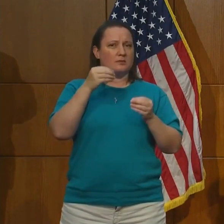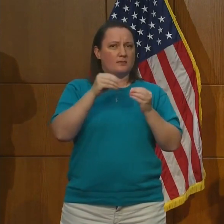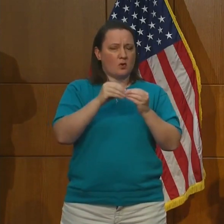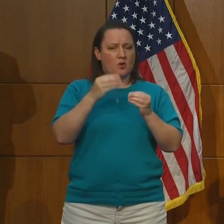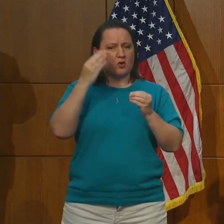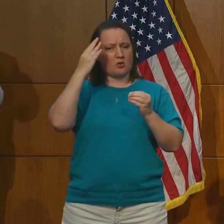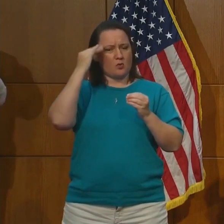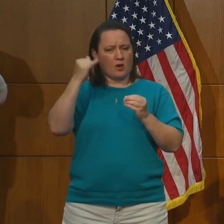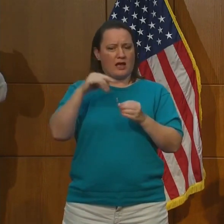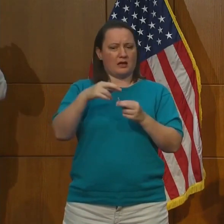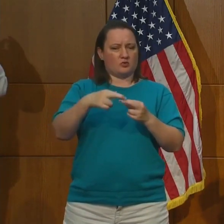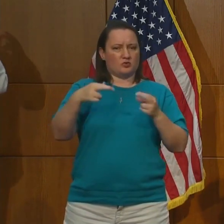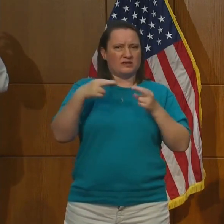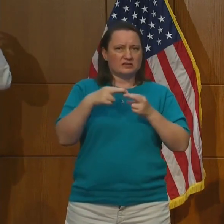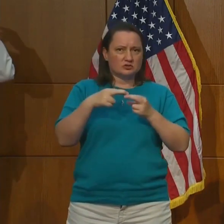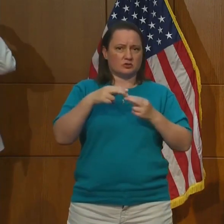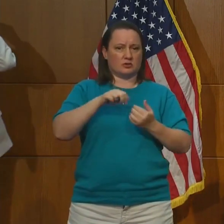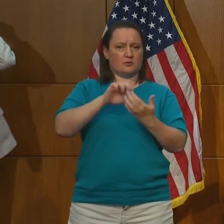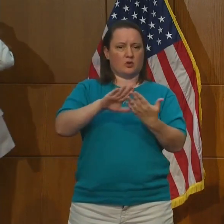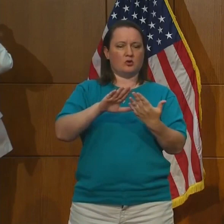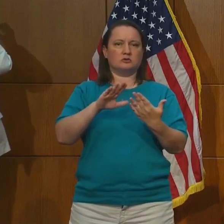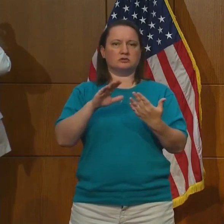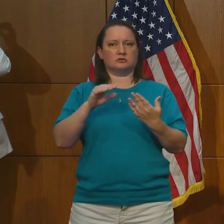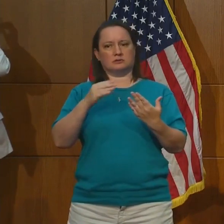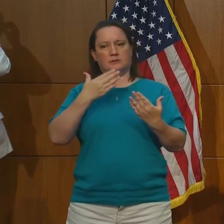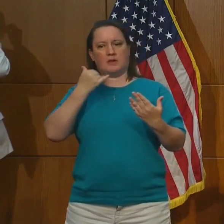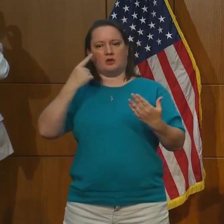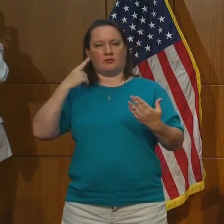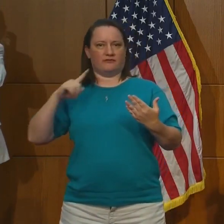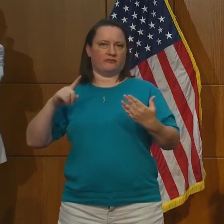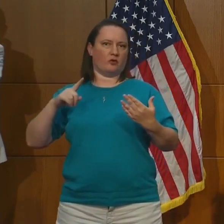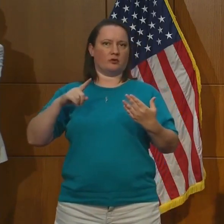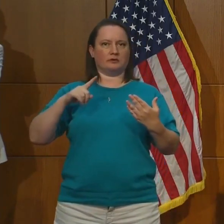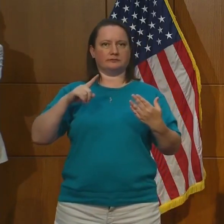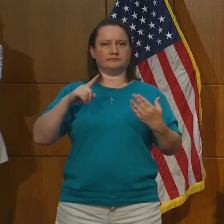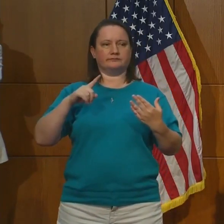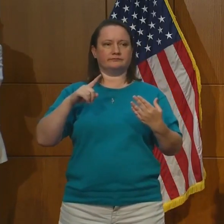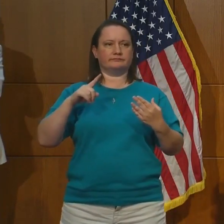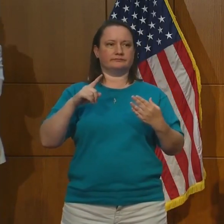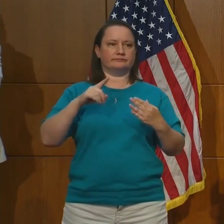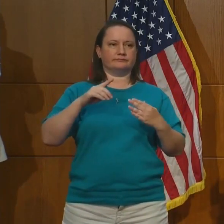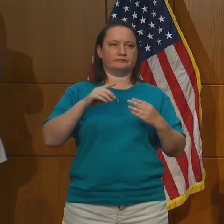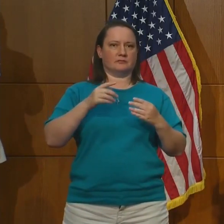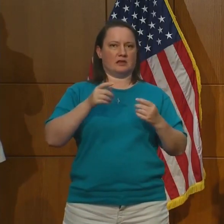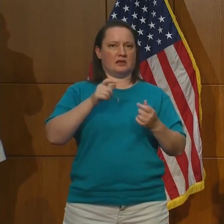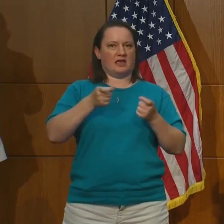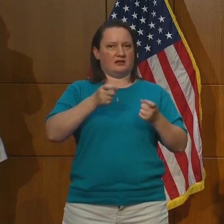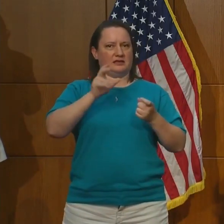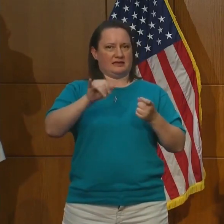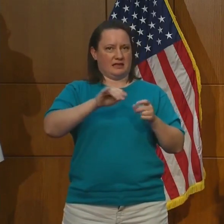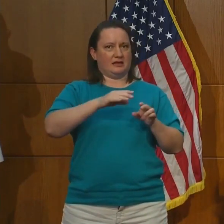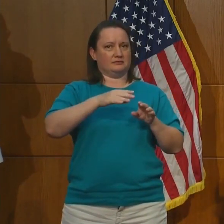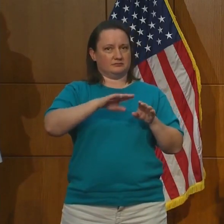I WAS WONDERING IF YOU COULD FURTHER EXPLAIN- YOU KNOW WHY YOU THINK THAT THIS REGIONAL APPROACH WILL BE SUFFICIENT TO